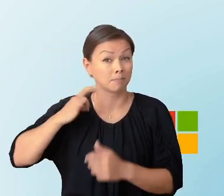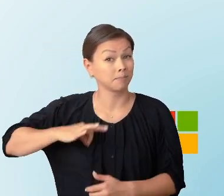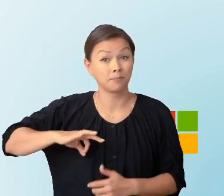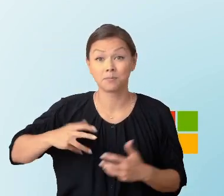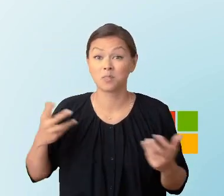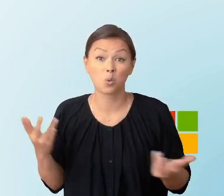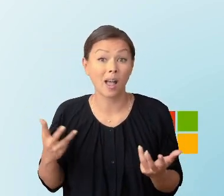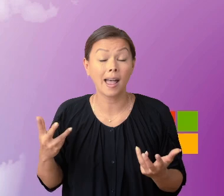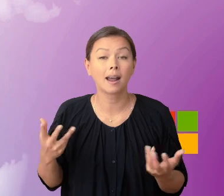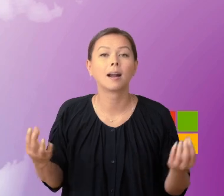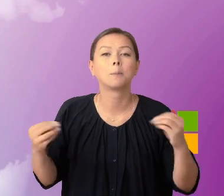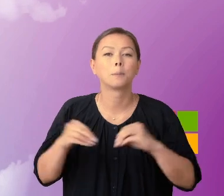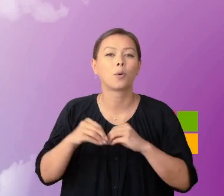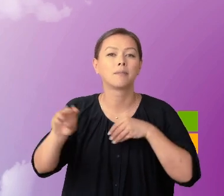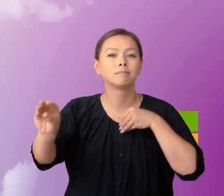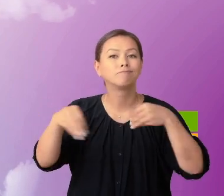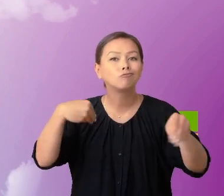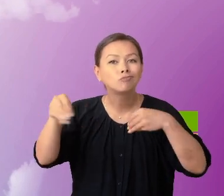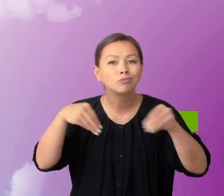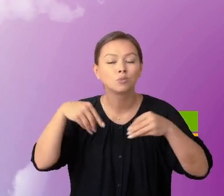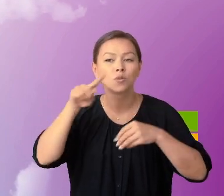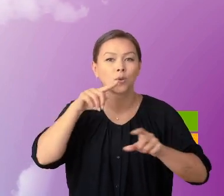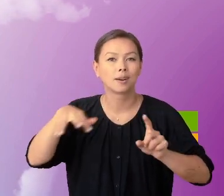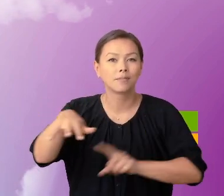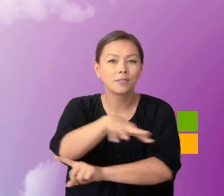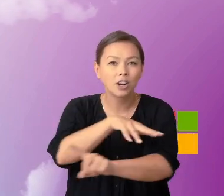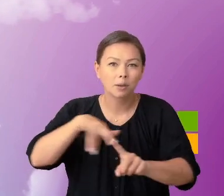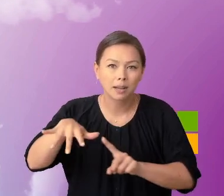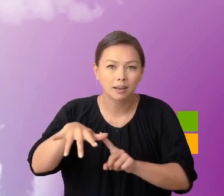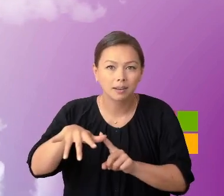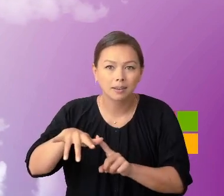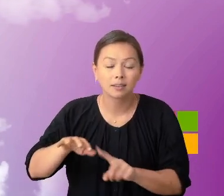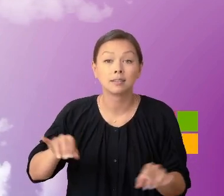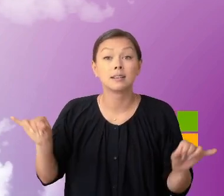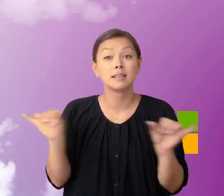Central. Unlock flexibility for changing business environments.